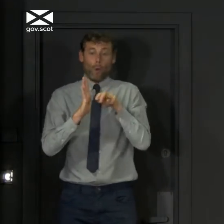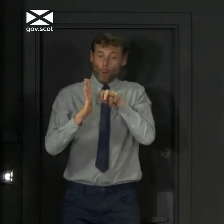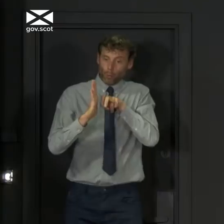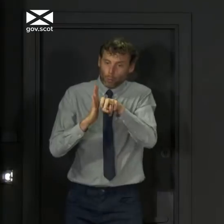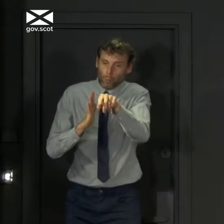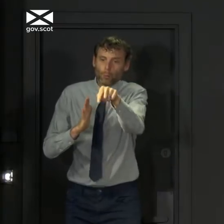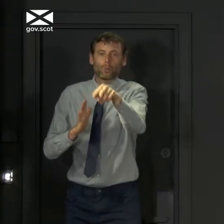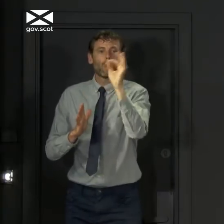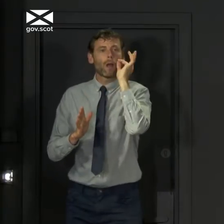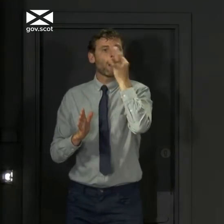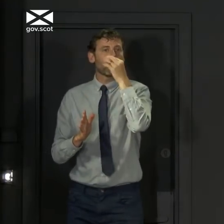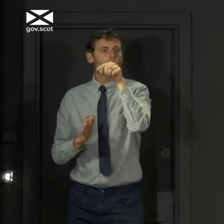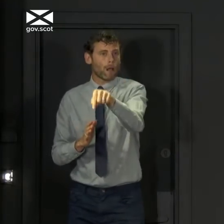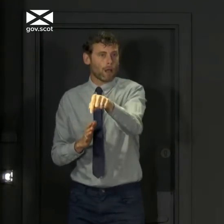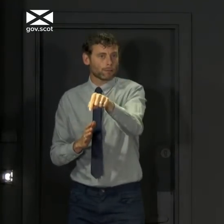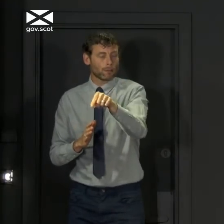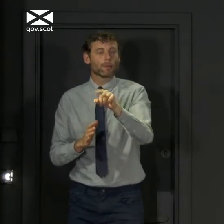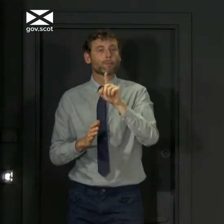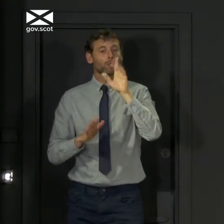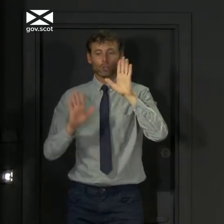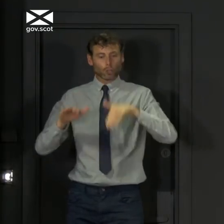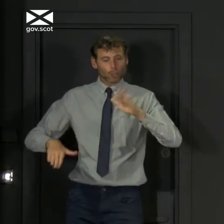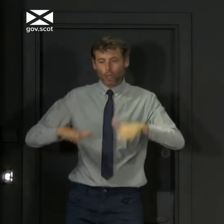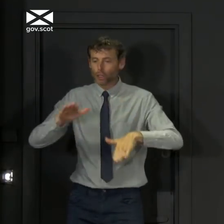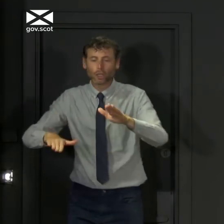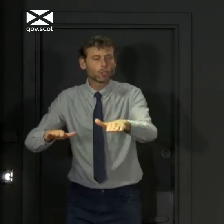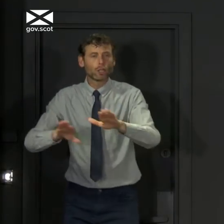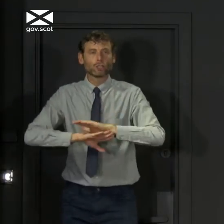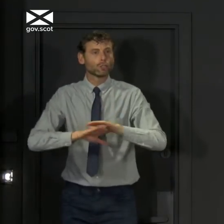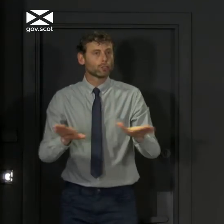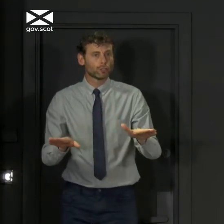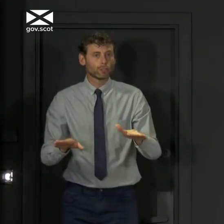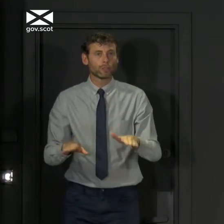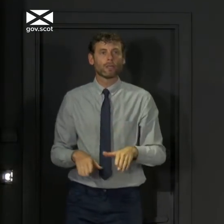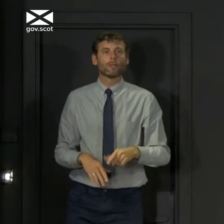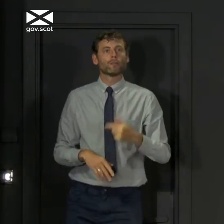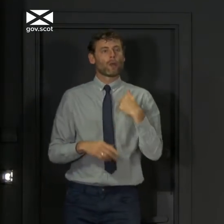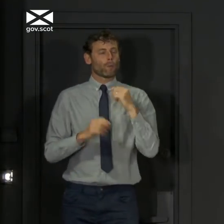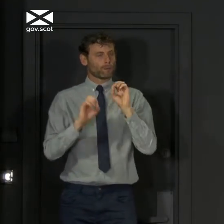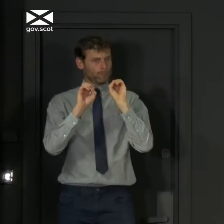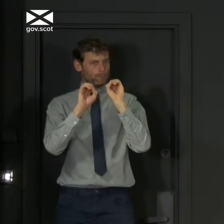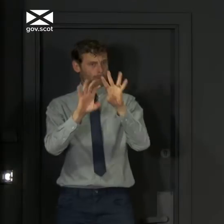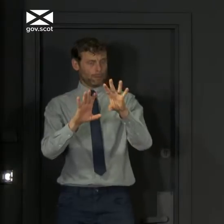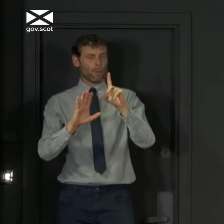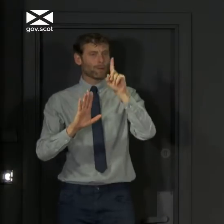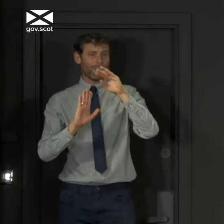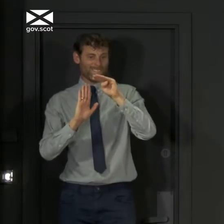I will end with FACTS, as I have done repeatedly in the last few days, which is the public